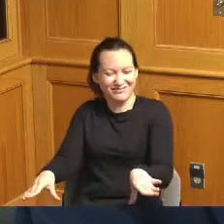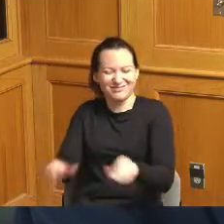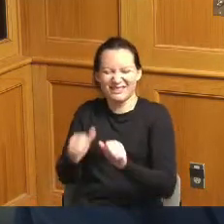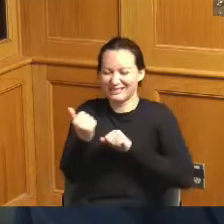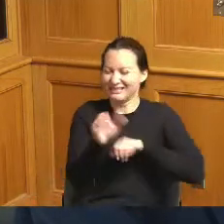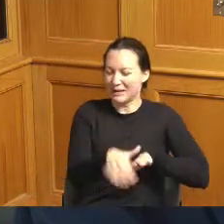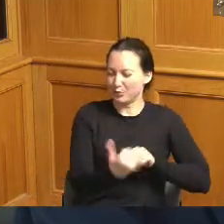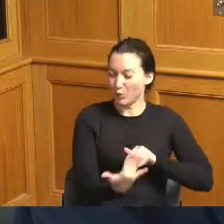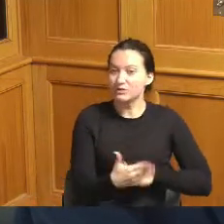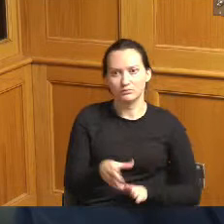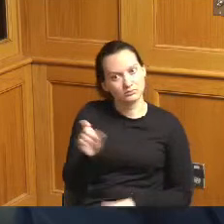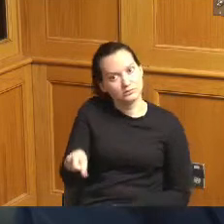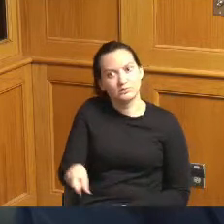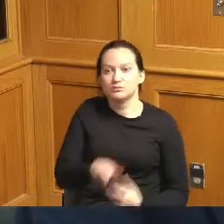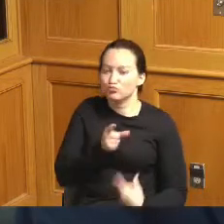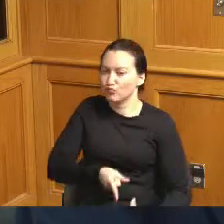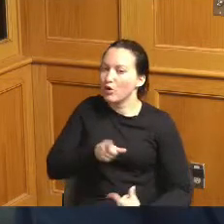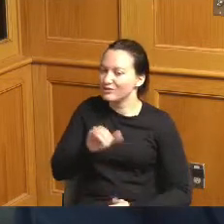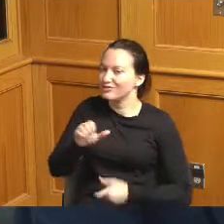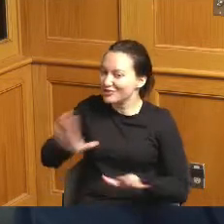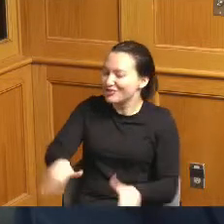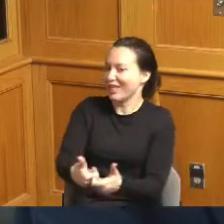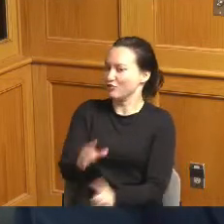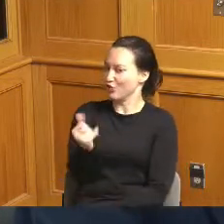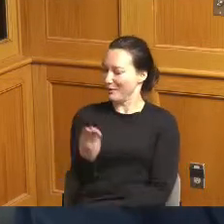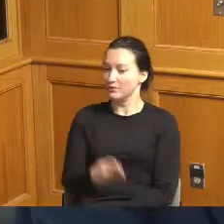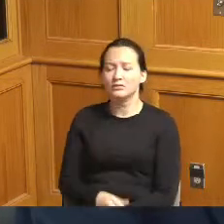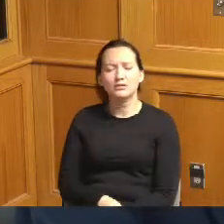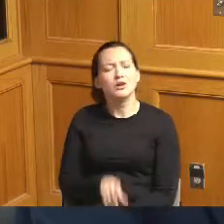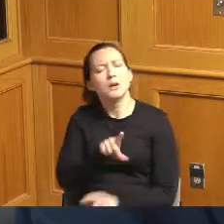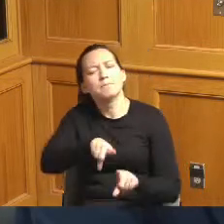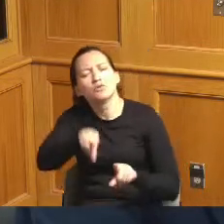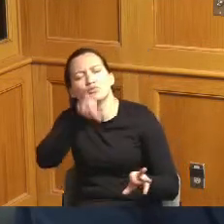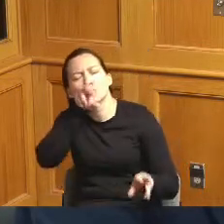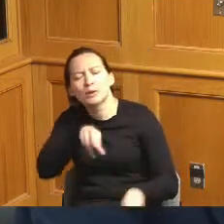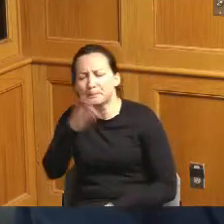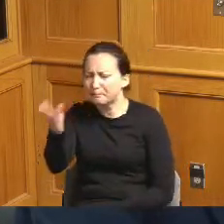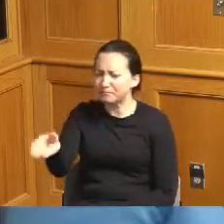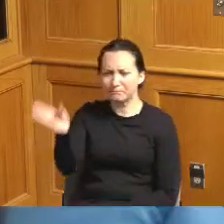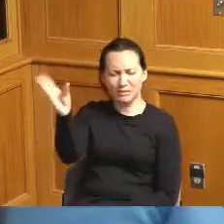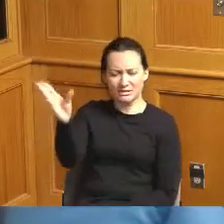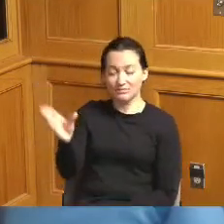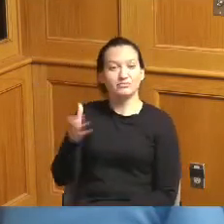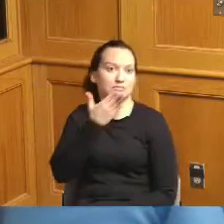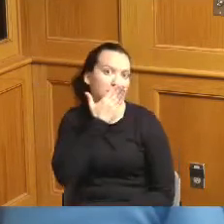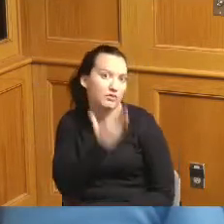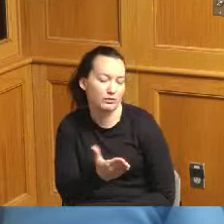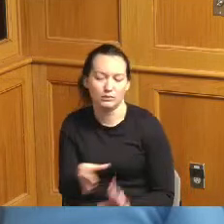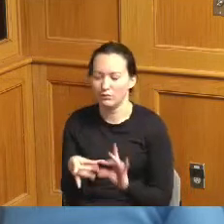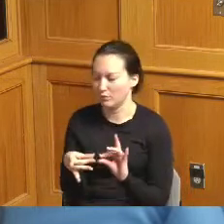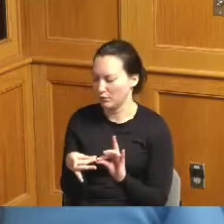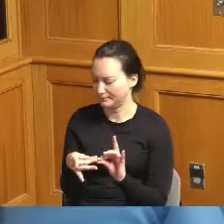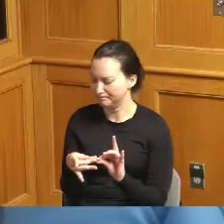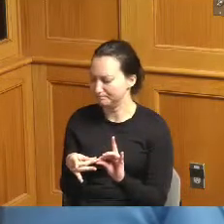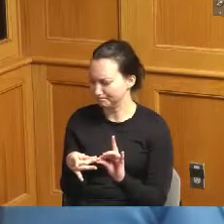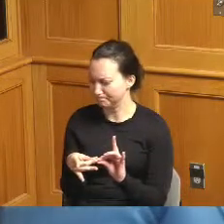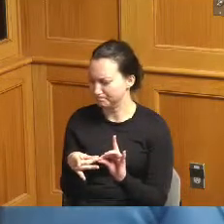is a really challenging job and in your report our I appreciate you were talking about the inclusion